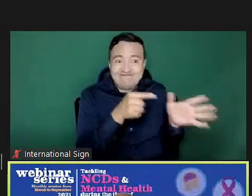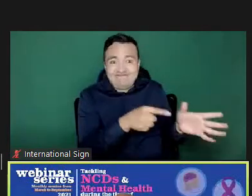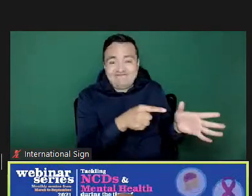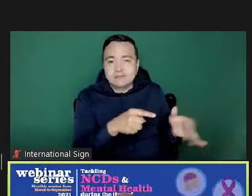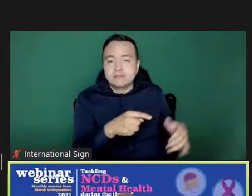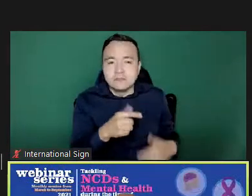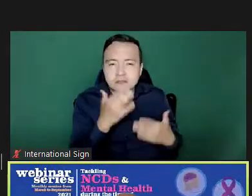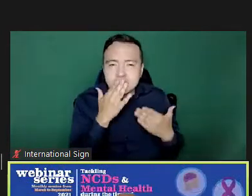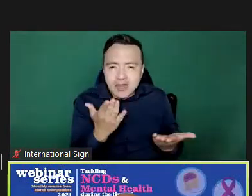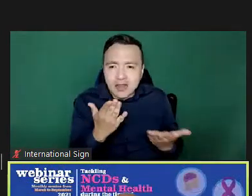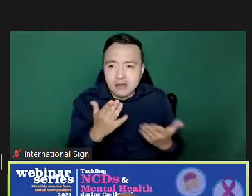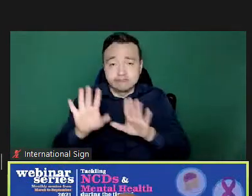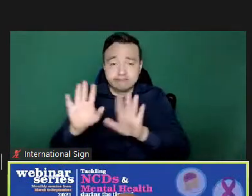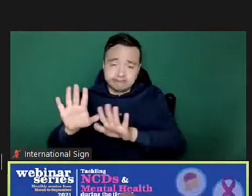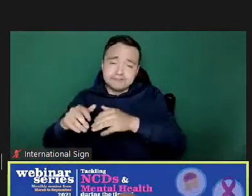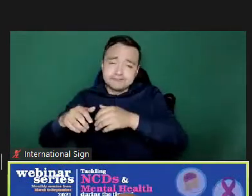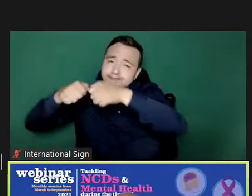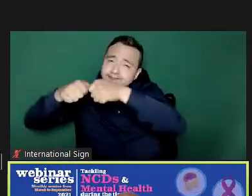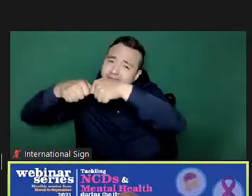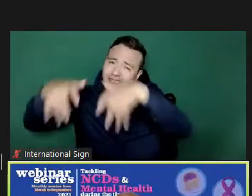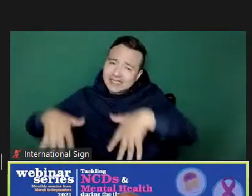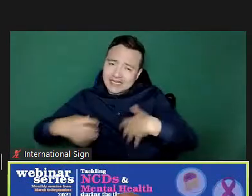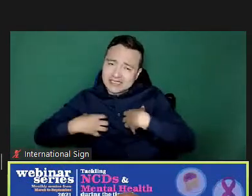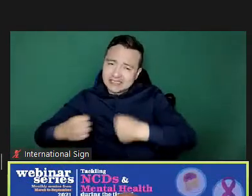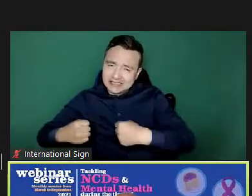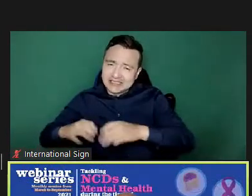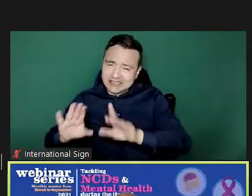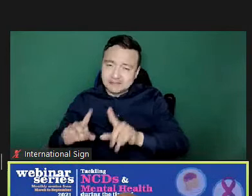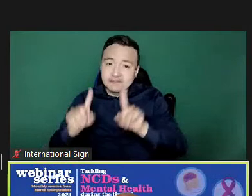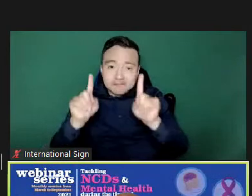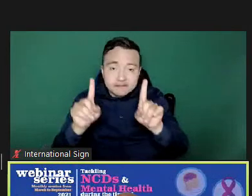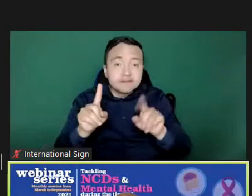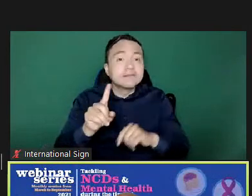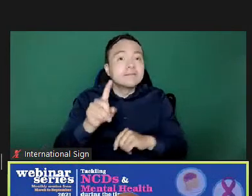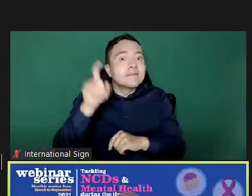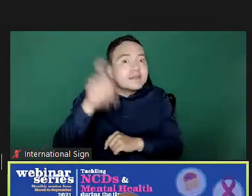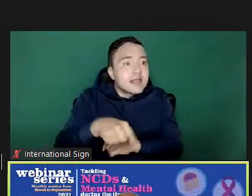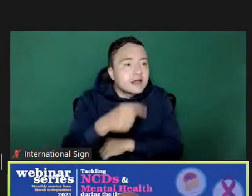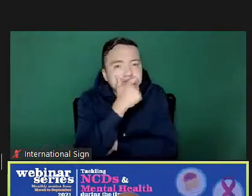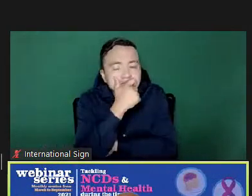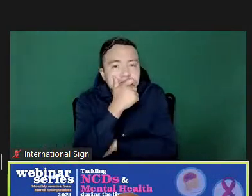legislation, taxation, and social communication.